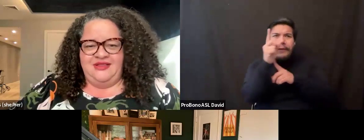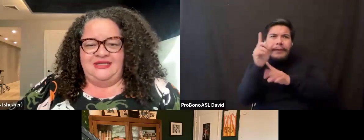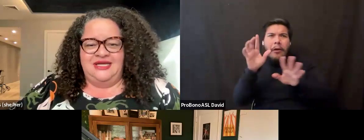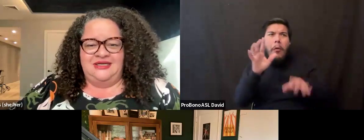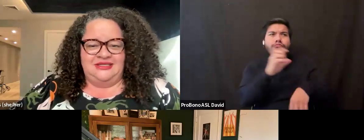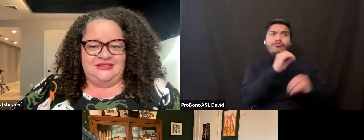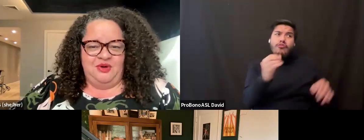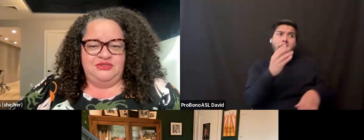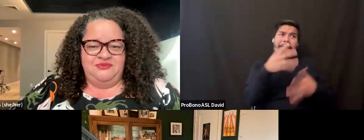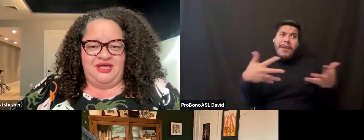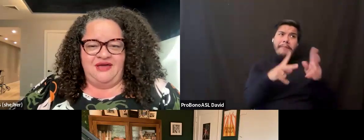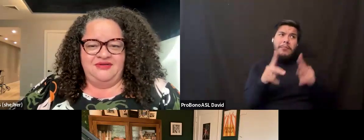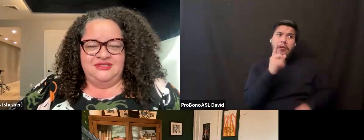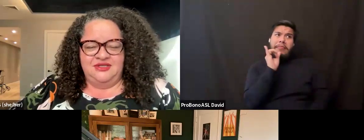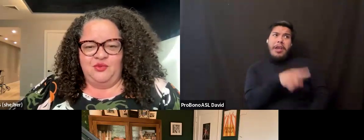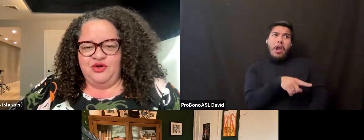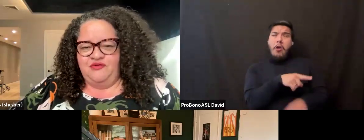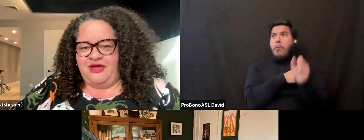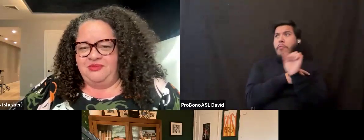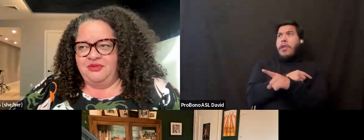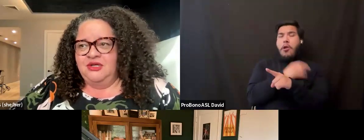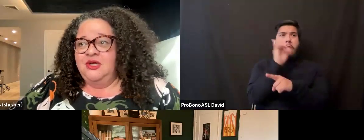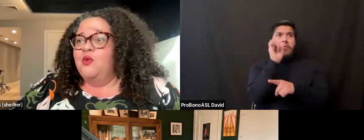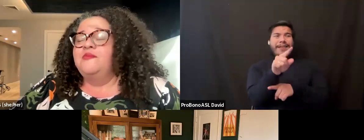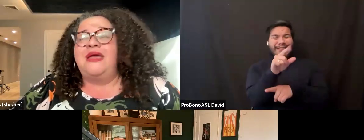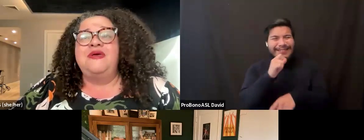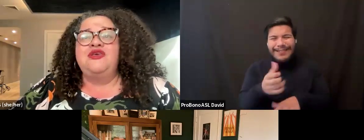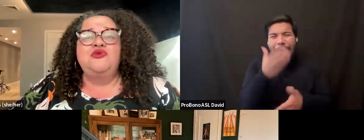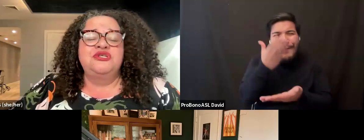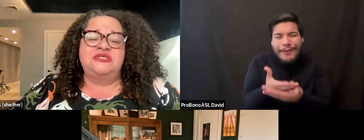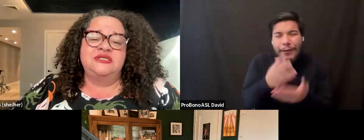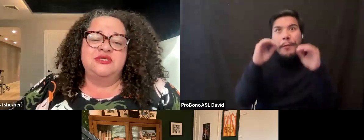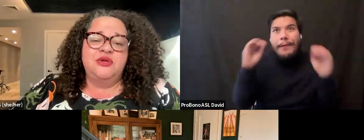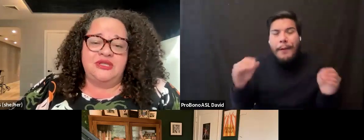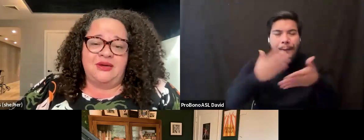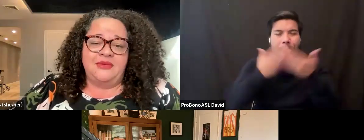and that's supposed to be evidence that there were no fat people or maybe you were just excluding them.